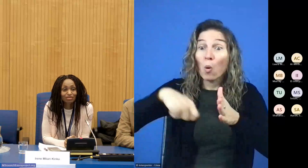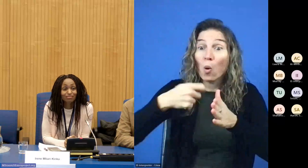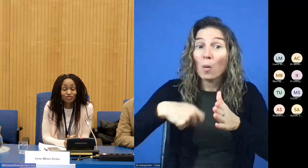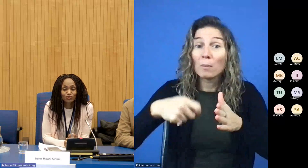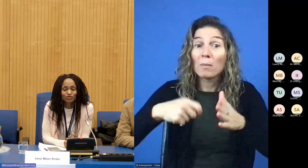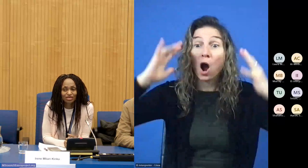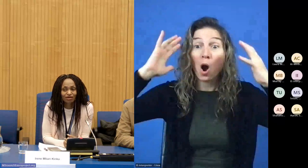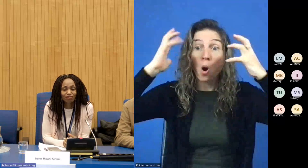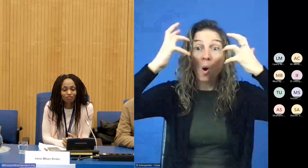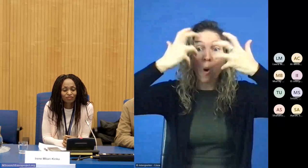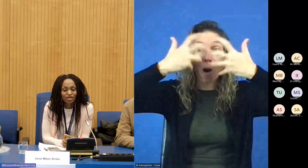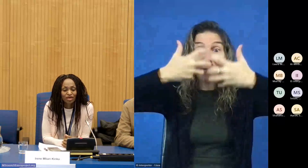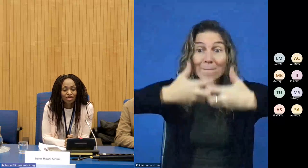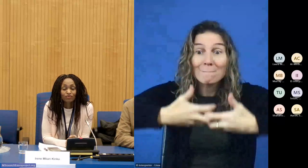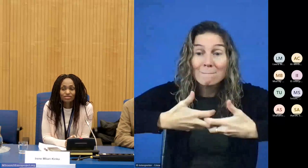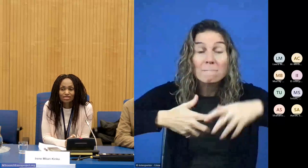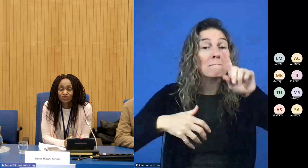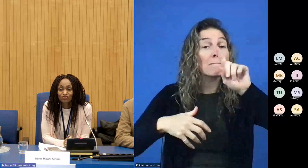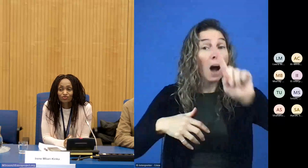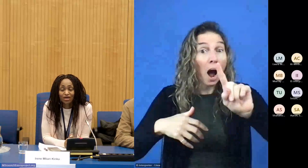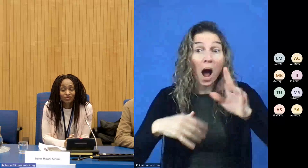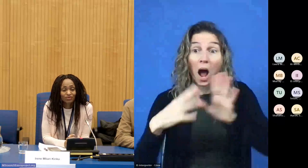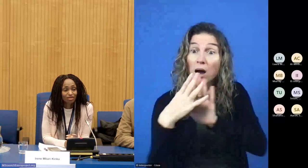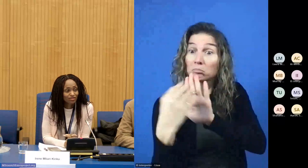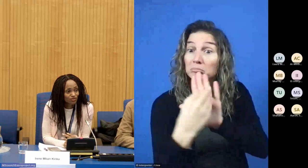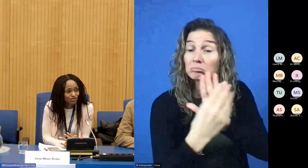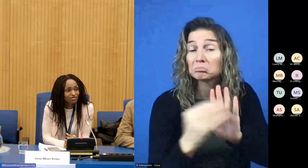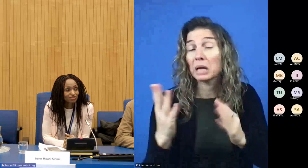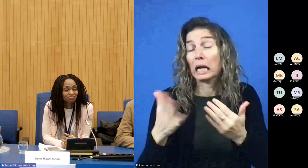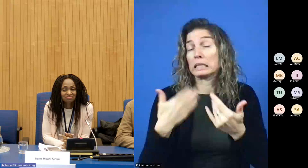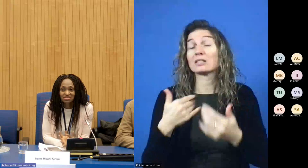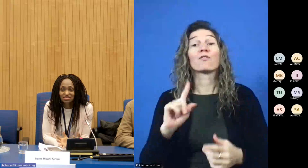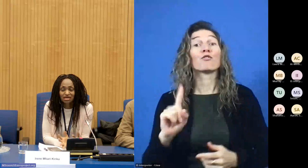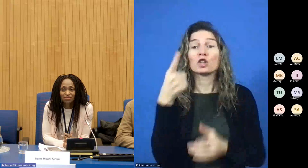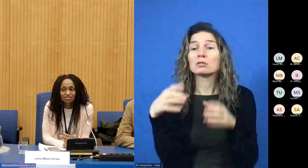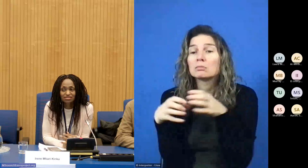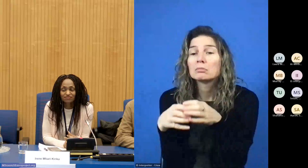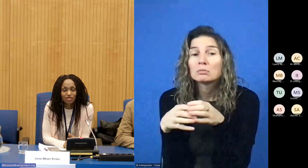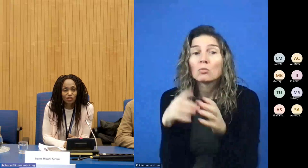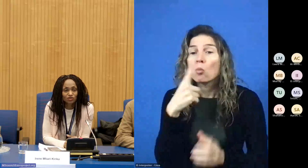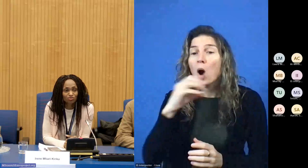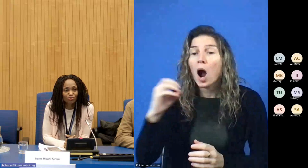implement or scale. We started off with 100 blind students setting up assistant assistive technology